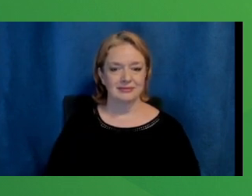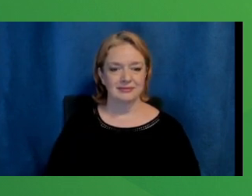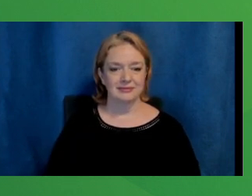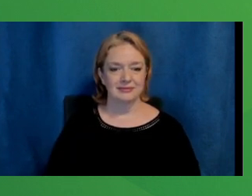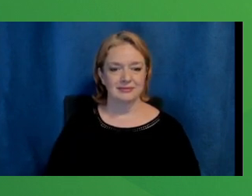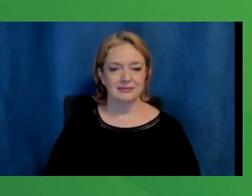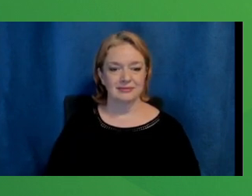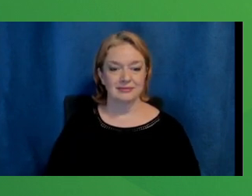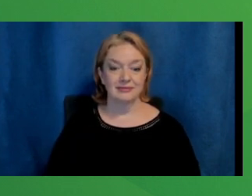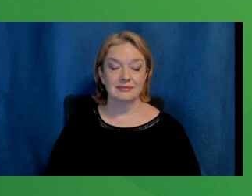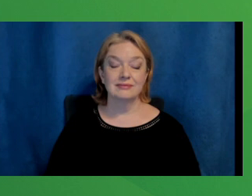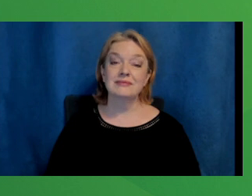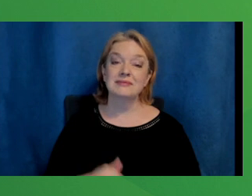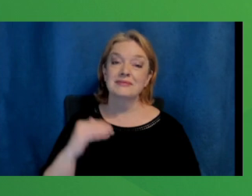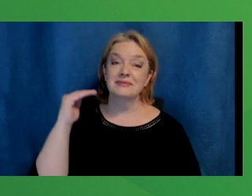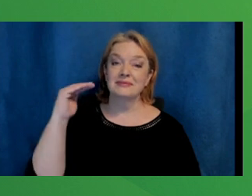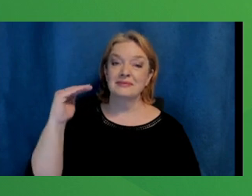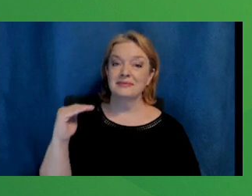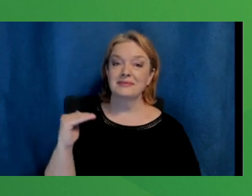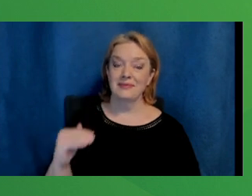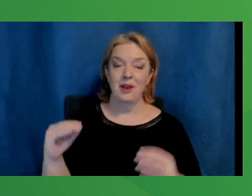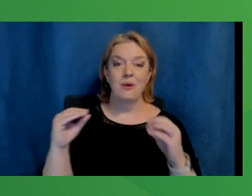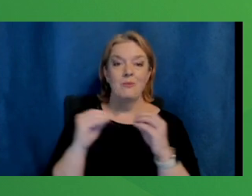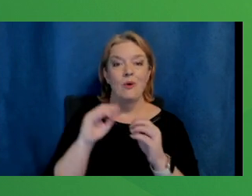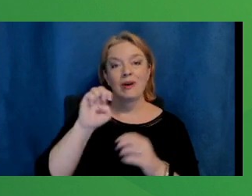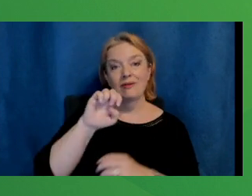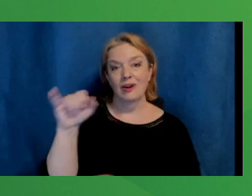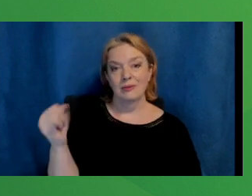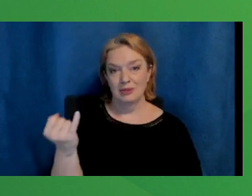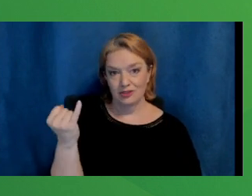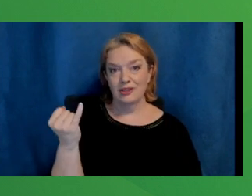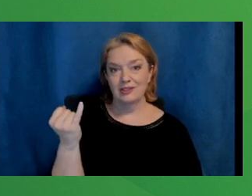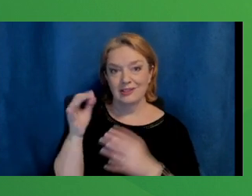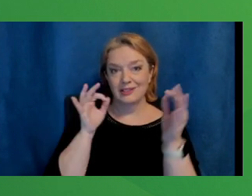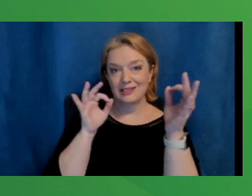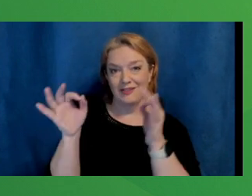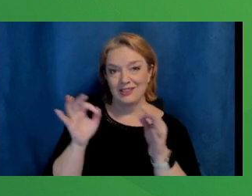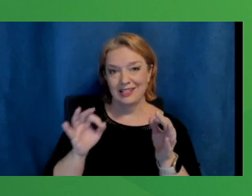Here are a little bit more of the environmental justice definitions that they came up with that